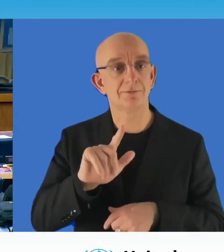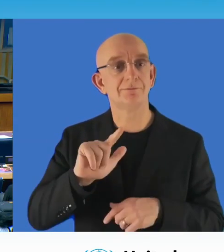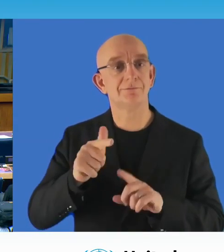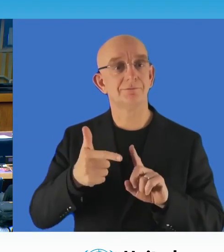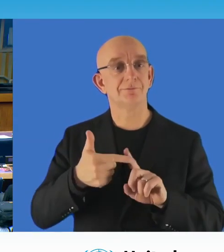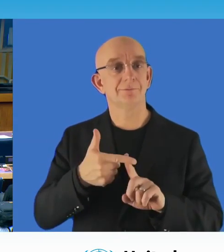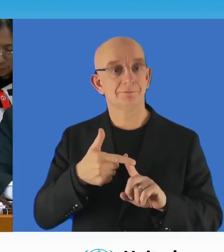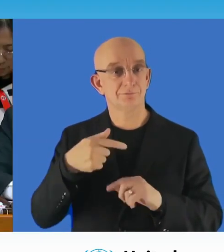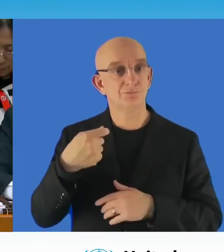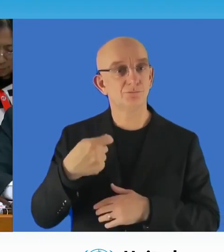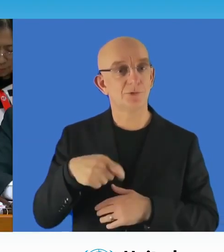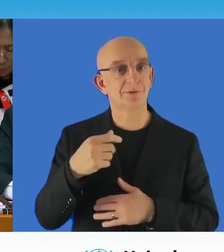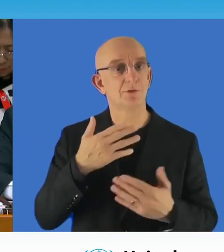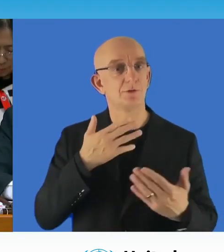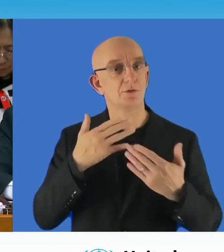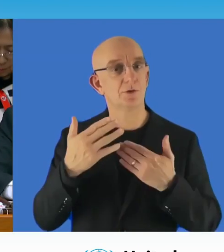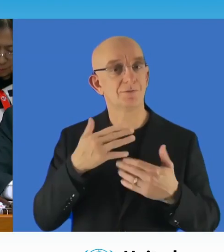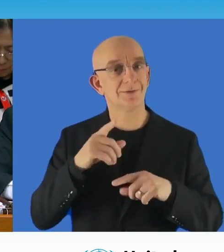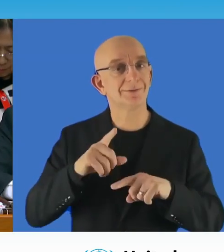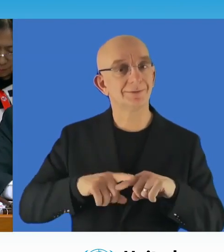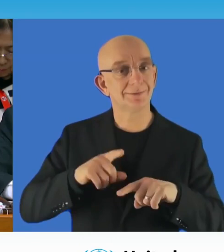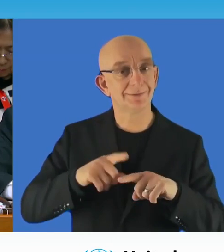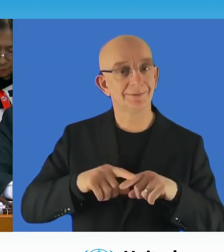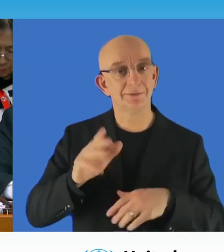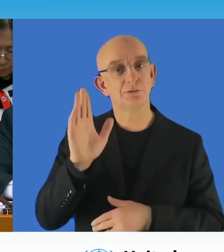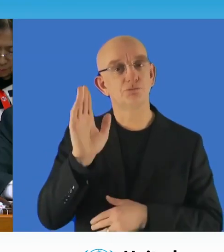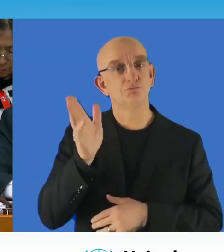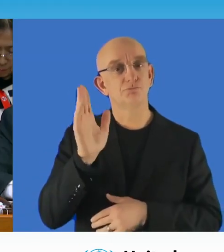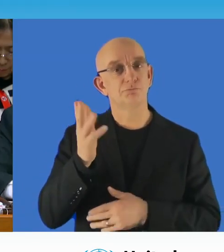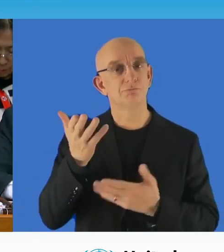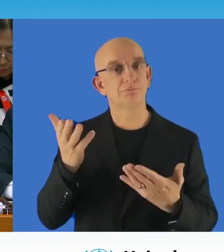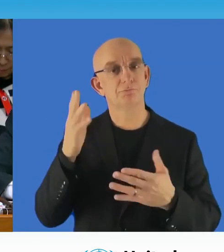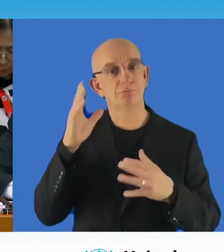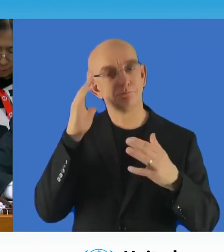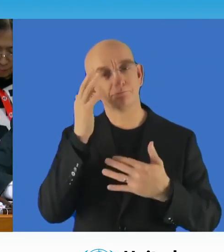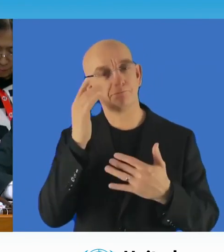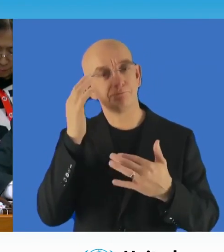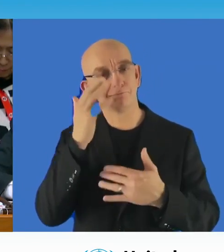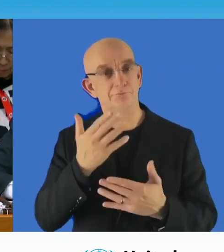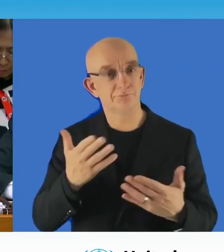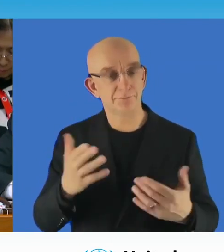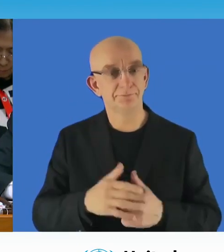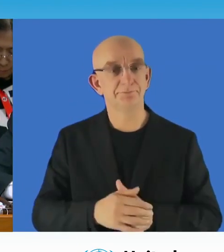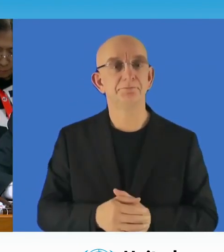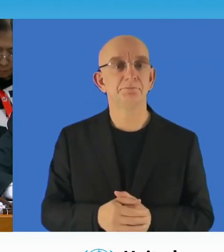for Greece and for me personally to serve as Vice chair at the Bureau of the conference representing